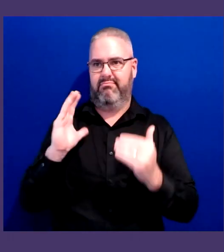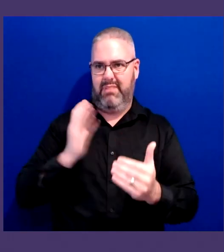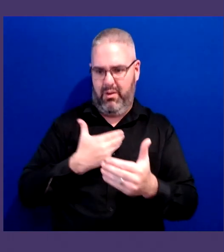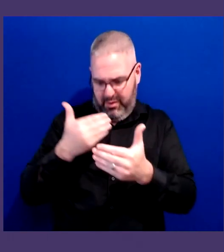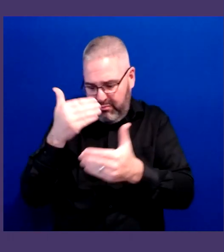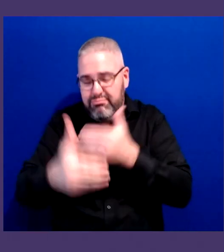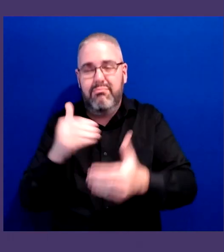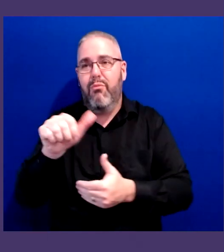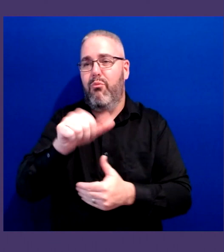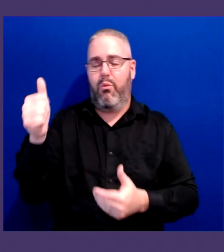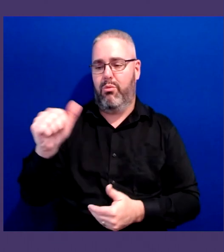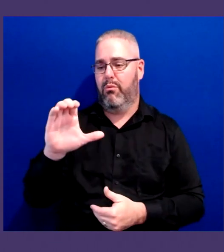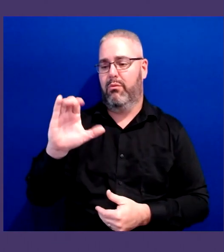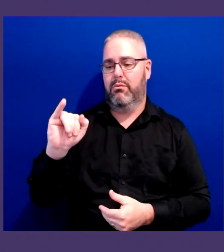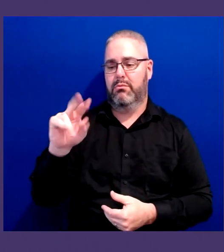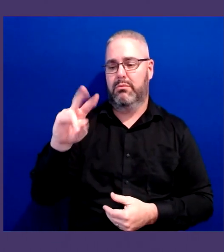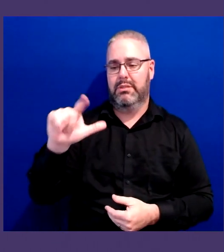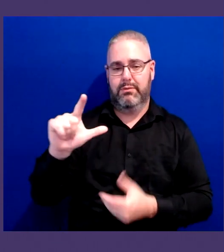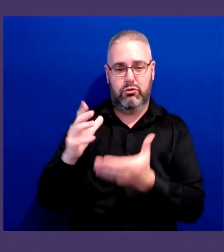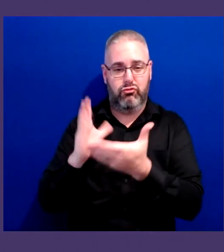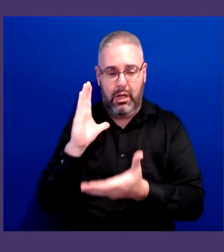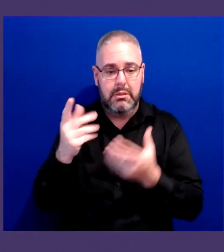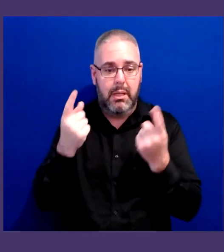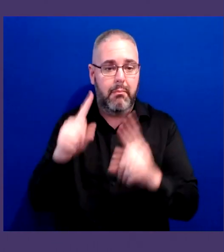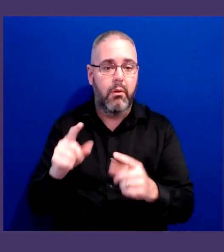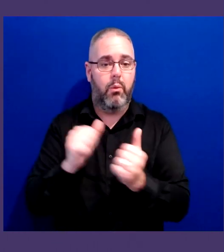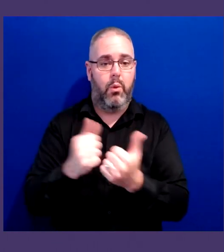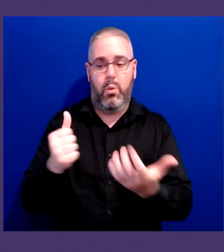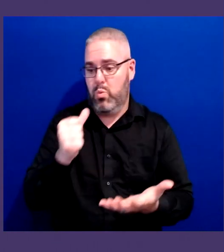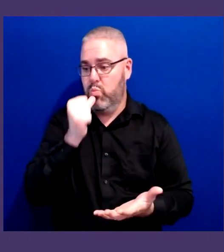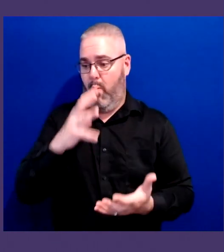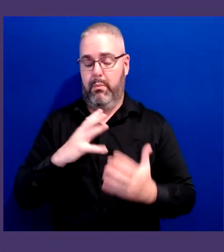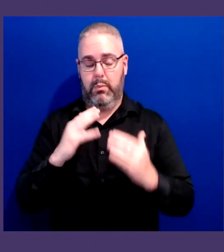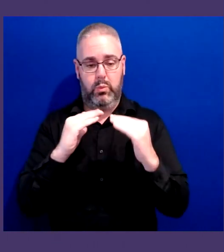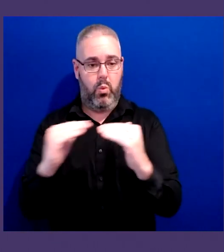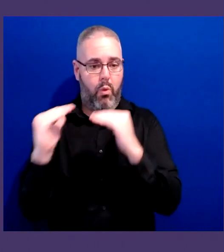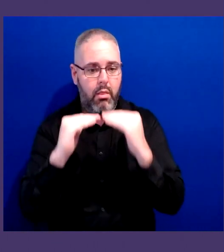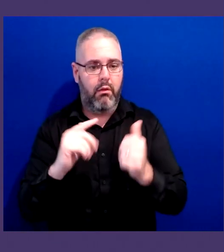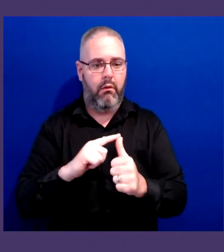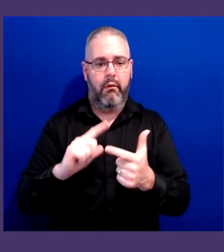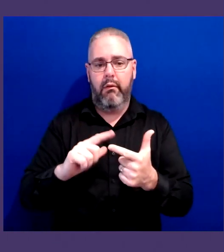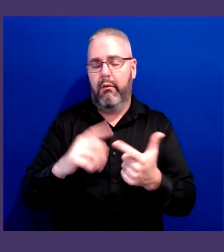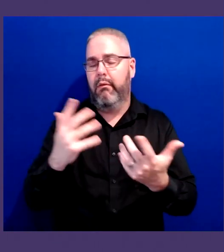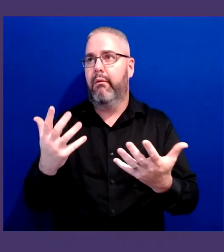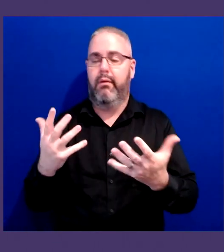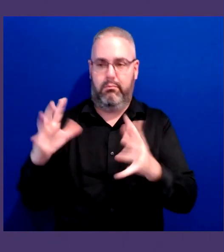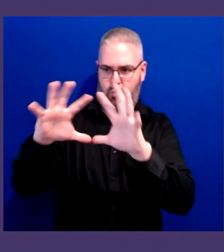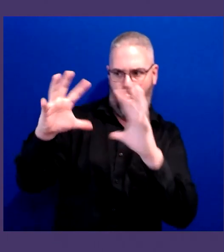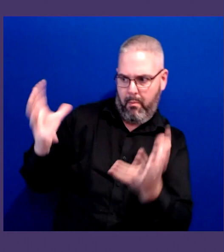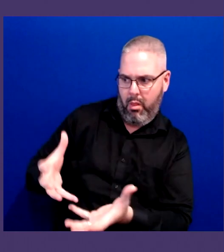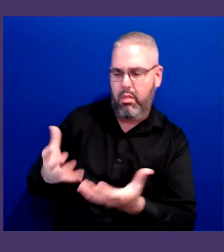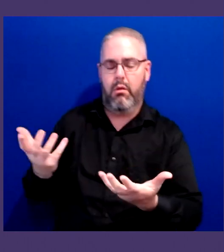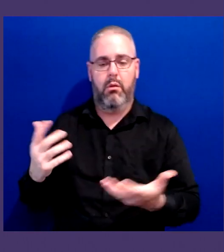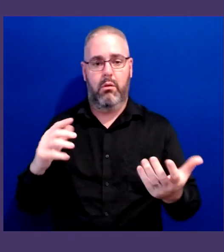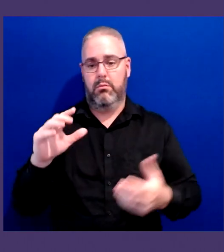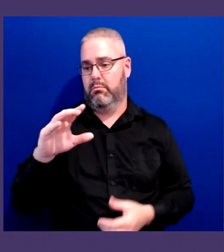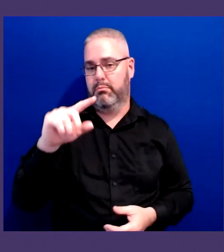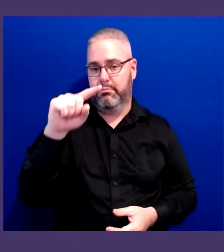whether it be the movement for women's equality globally, whether it be the black pride movement, the queer pride movement.